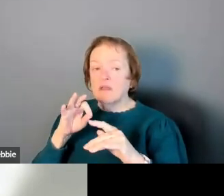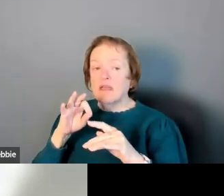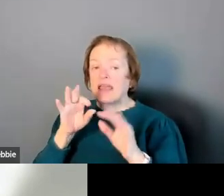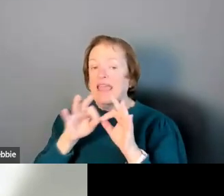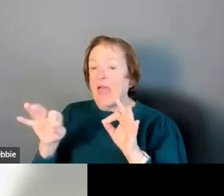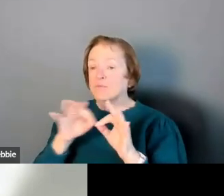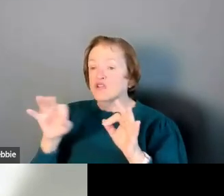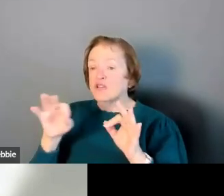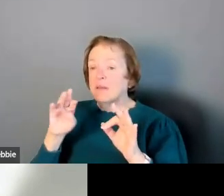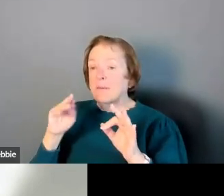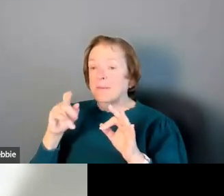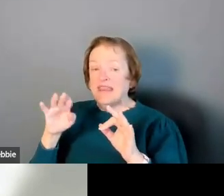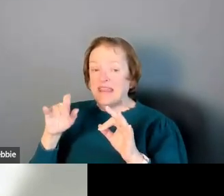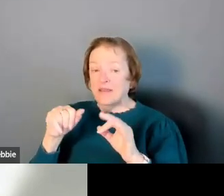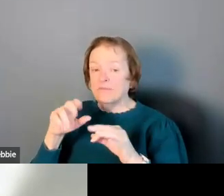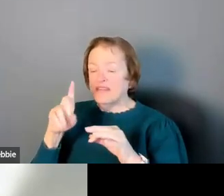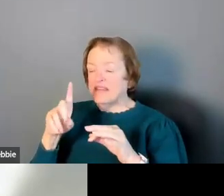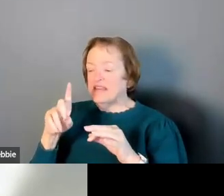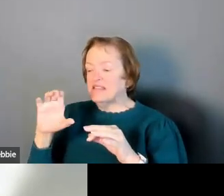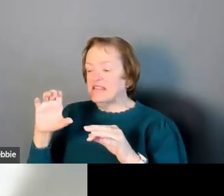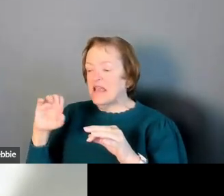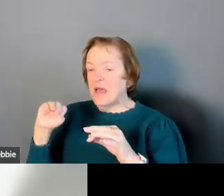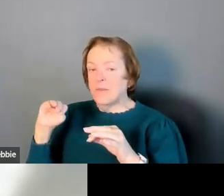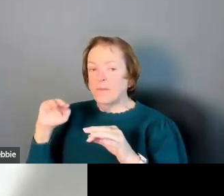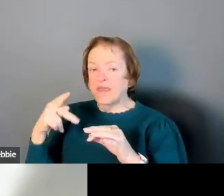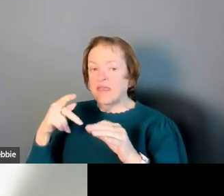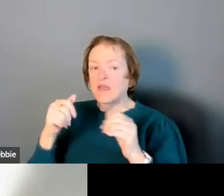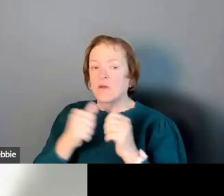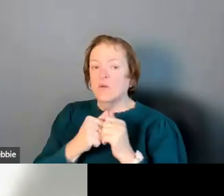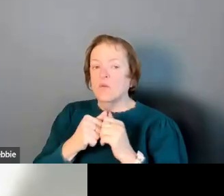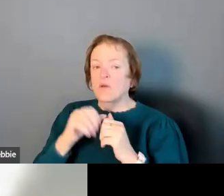with Cindy Camp. It's going to be a good one, too. They've got a lot of new stuff,